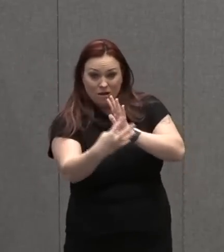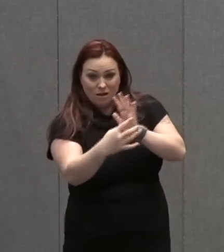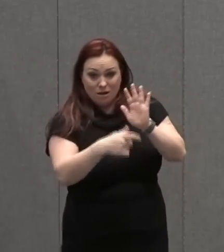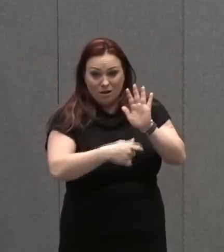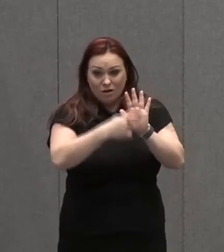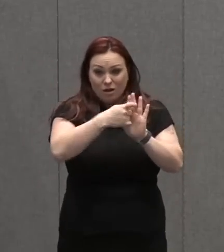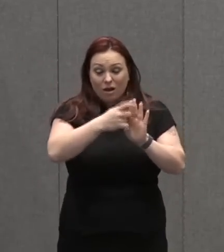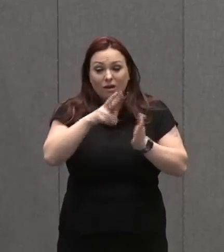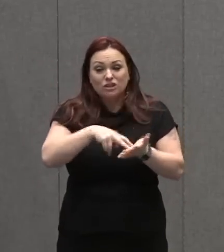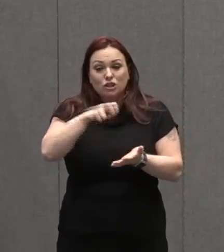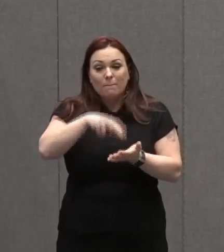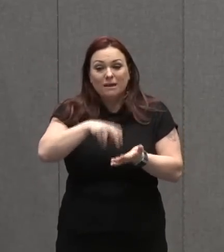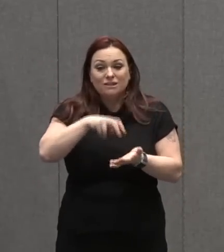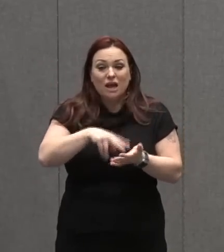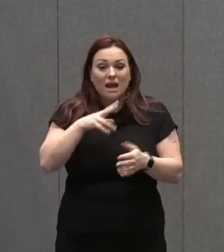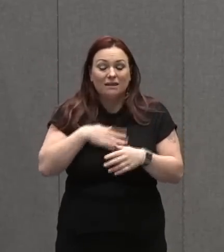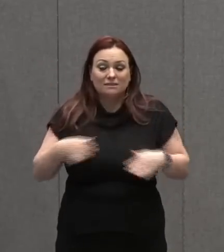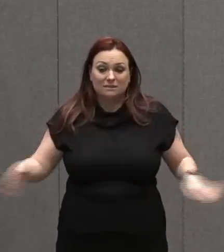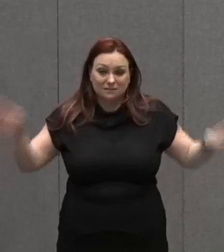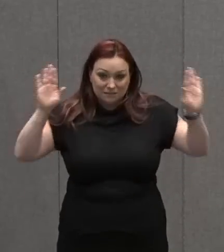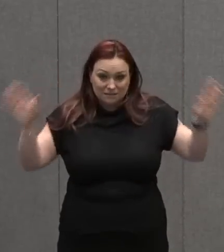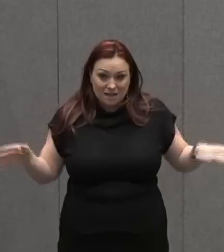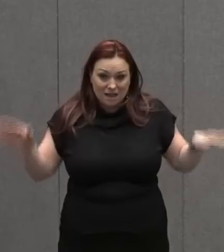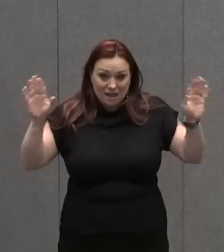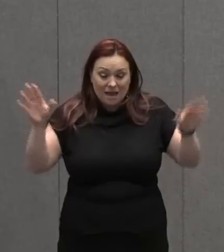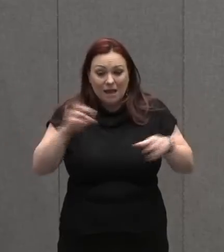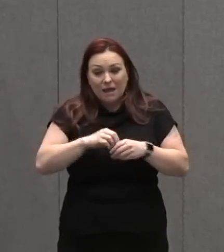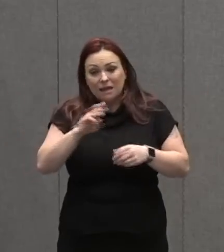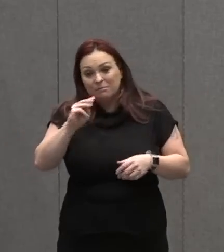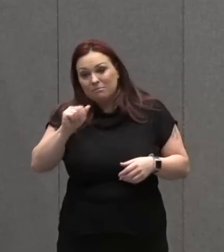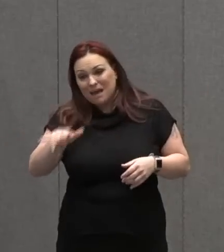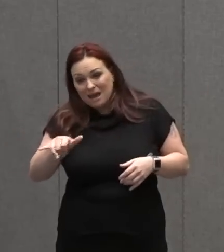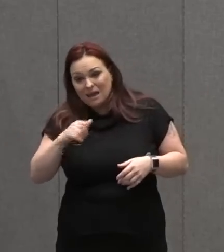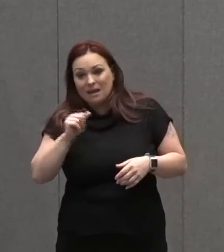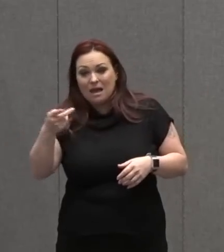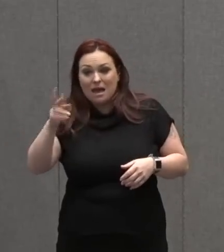jumping jacks in May or in April because we're in April